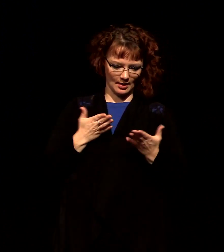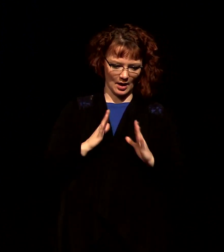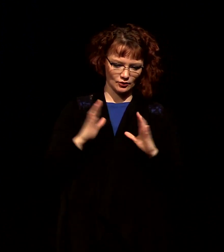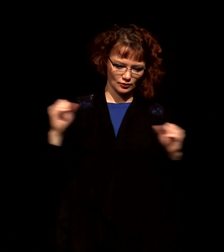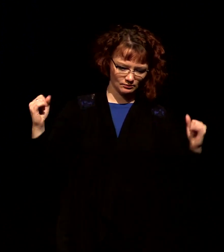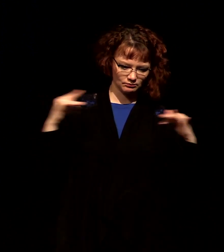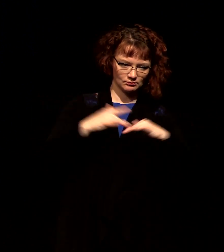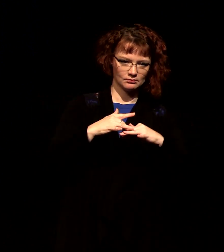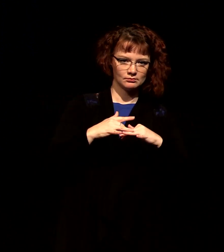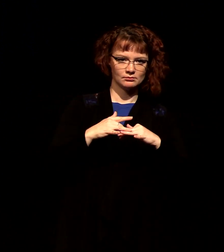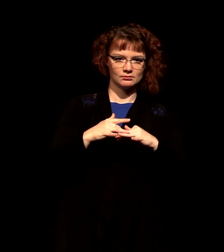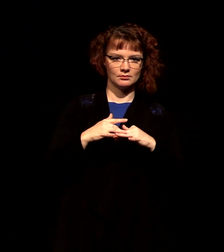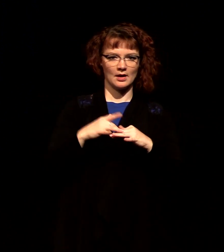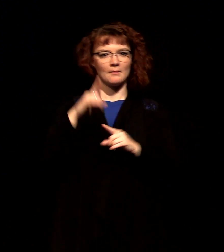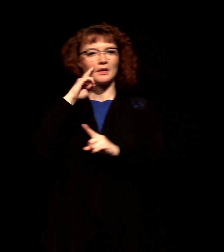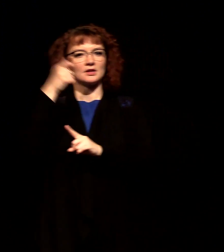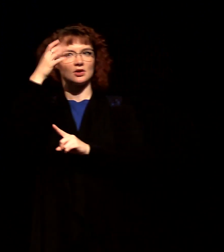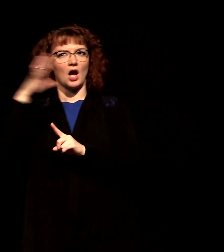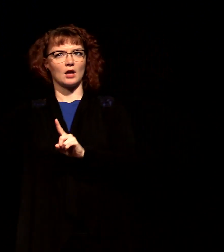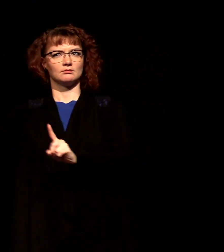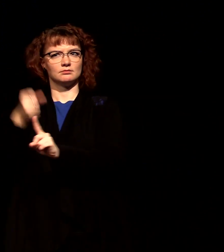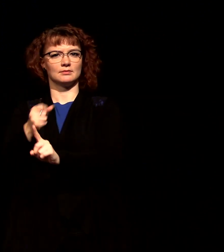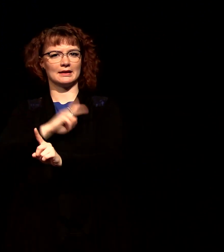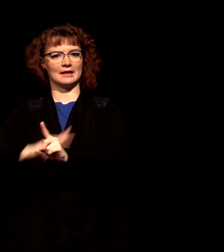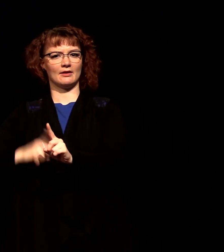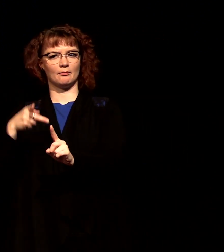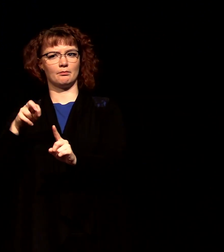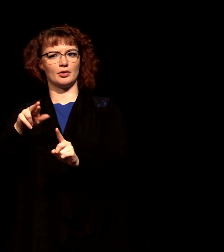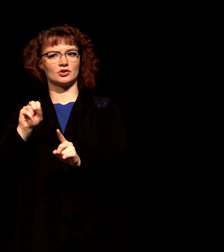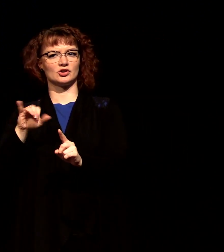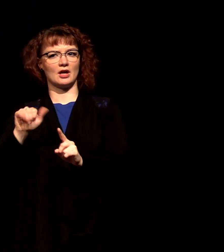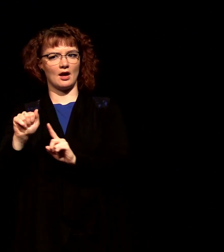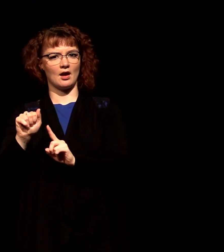Persia, God moves in his heart and says, You need to send every